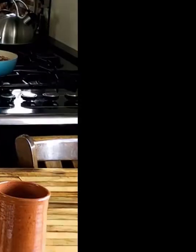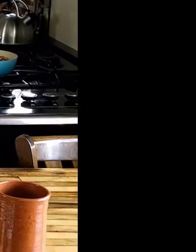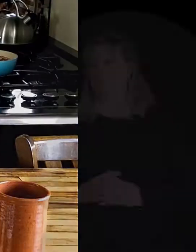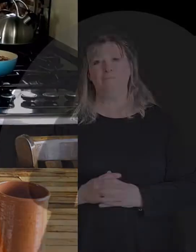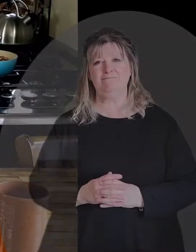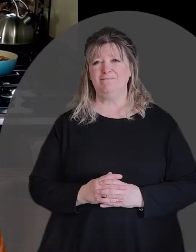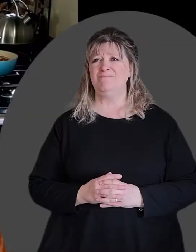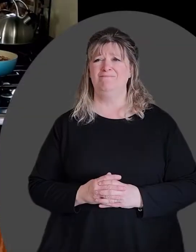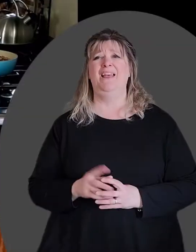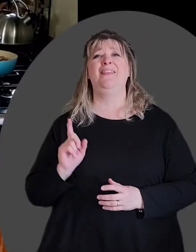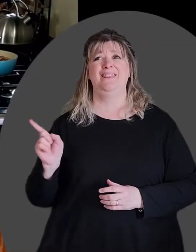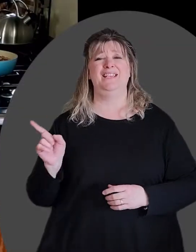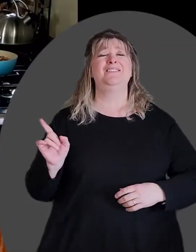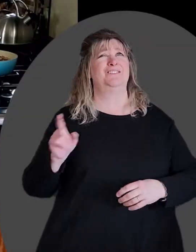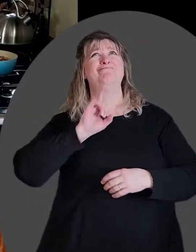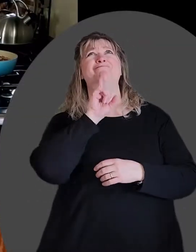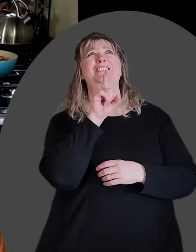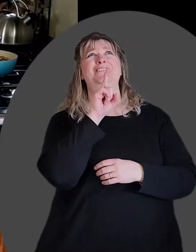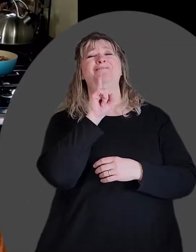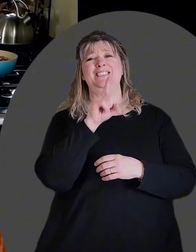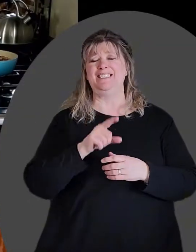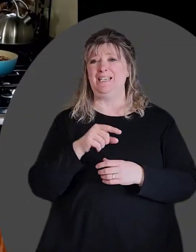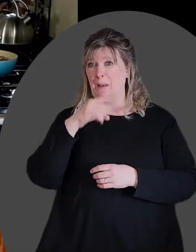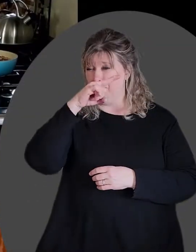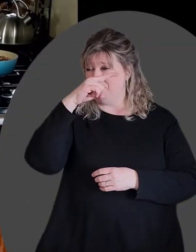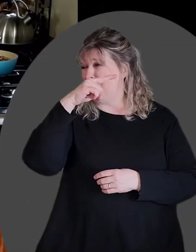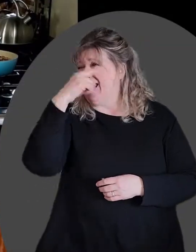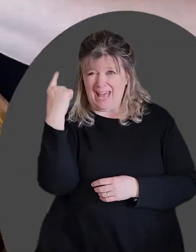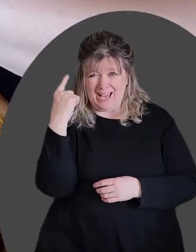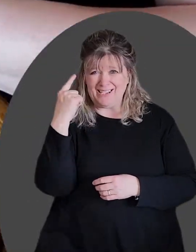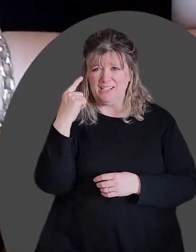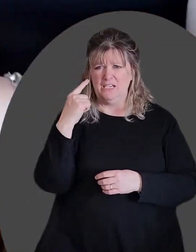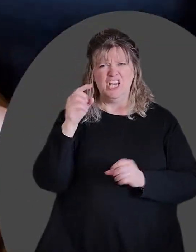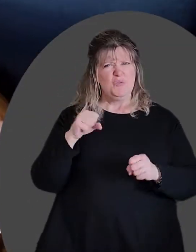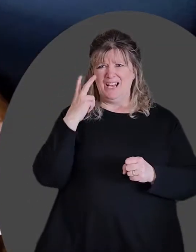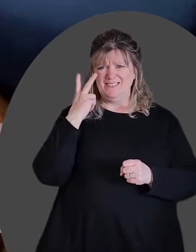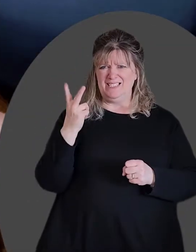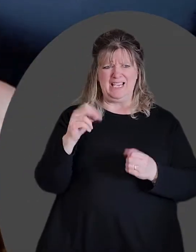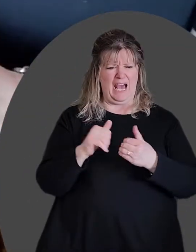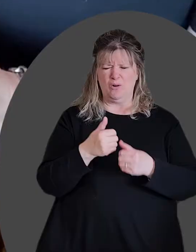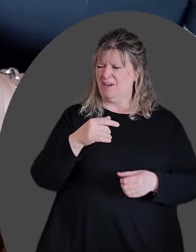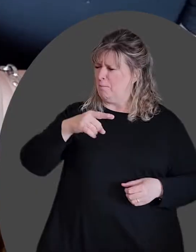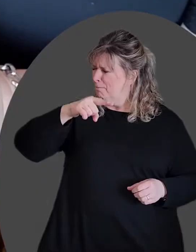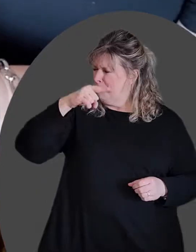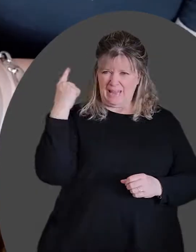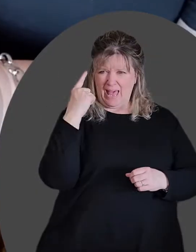these are really really black you can see how black they are